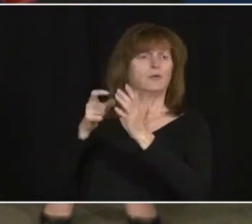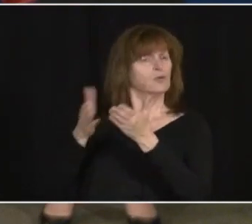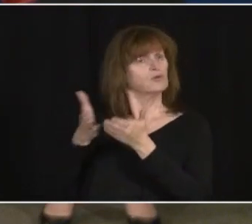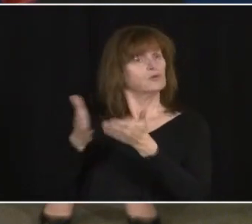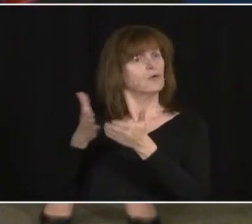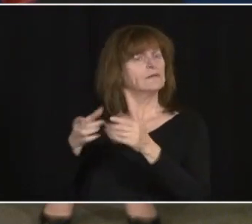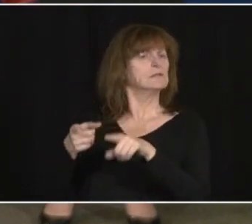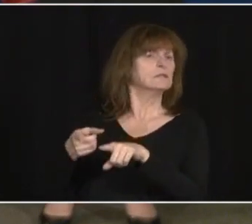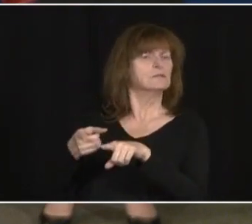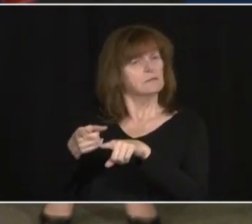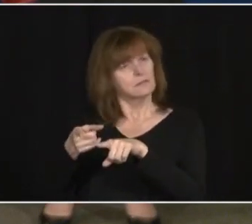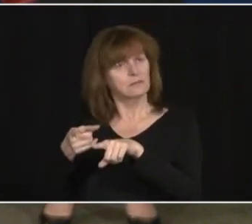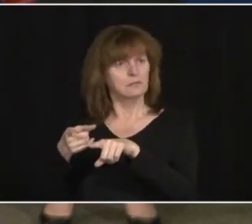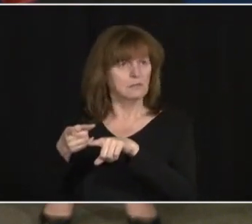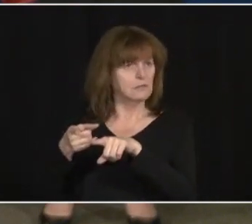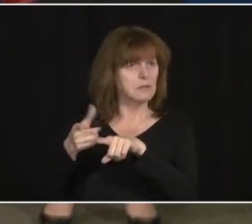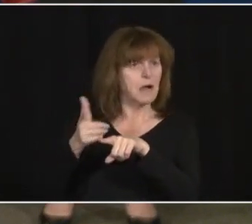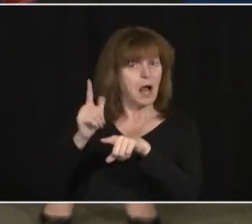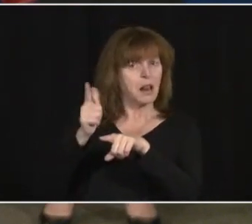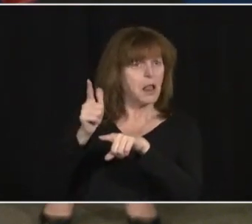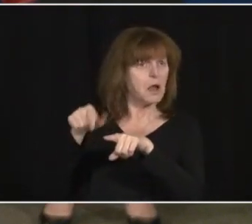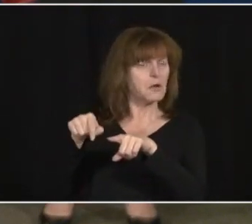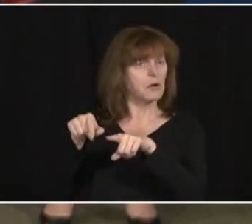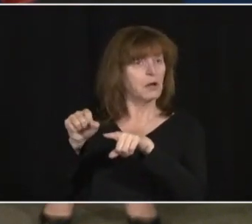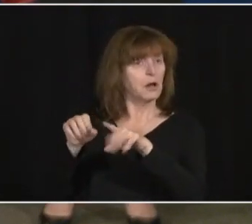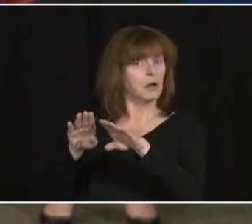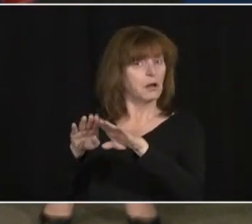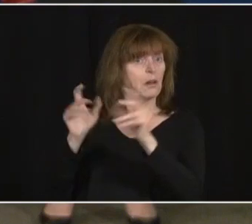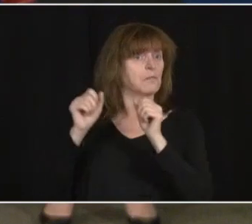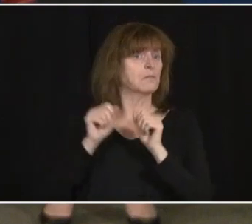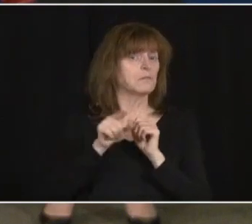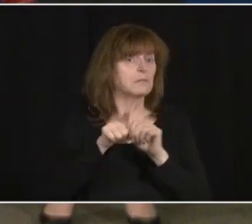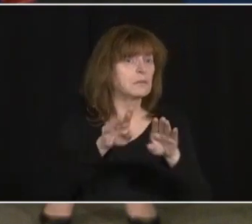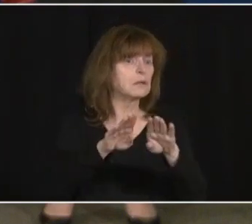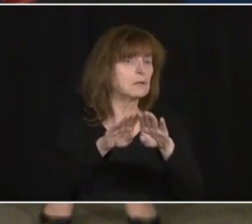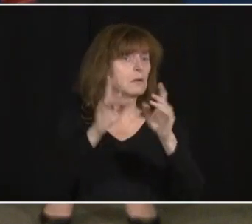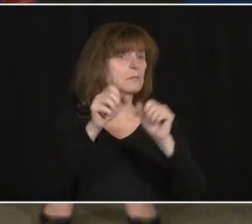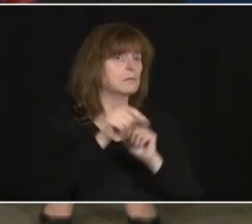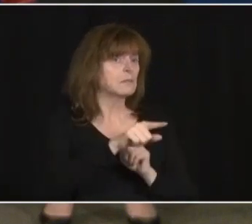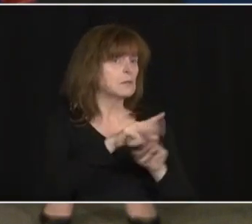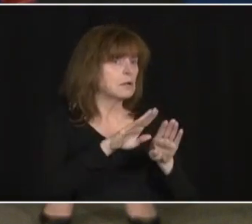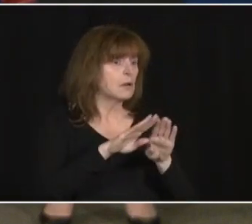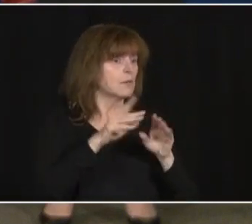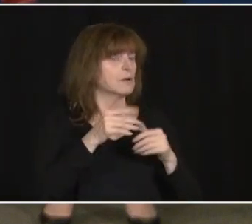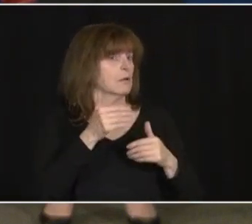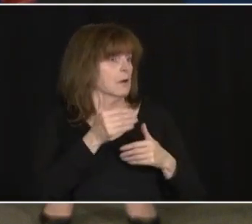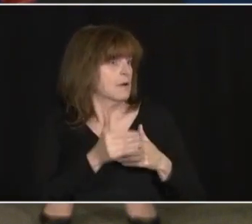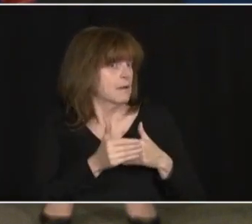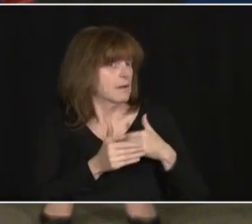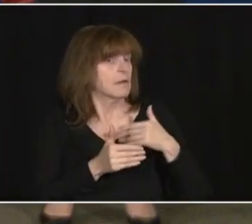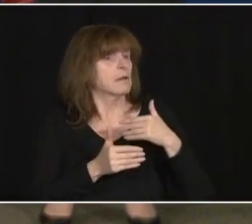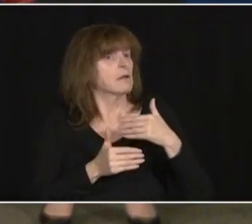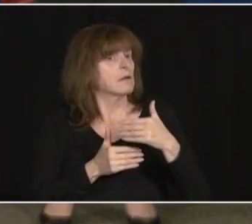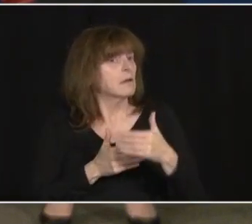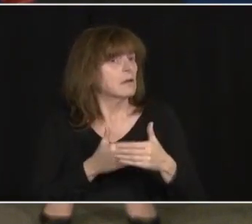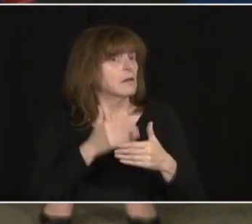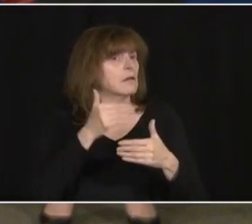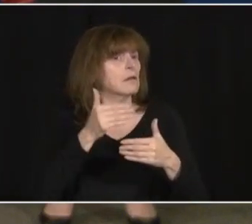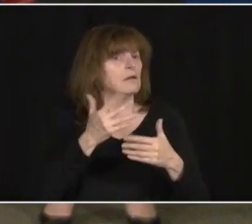or whatever and do another phase? Is that what you are talking about? We have put a framework together and we are building